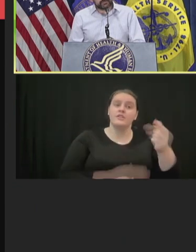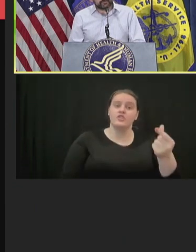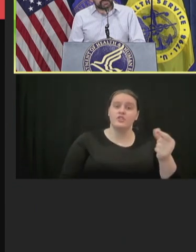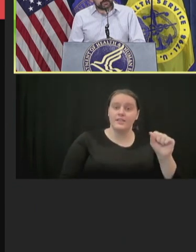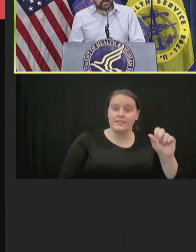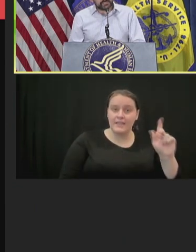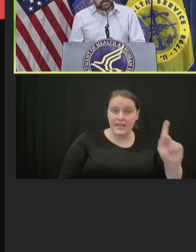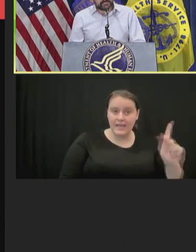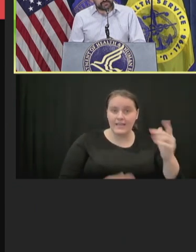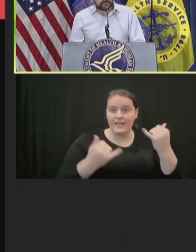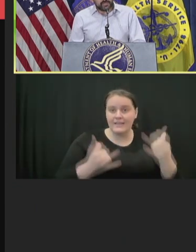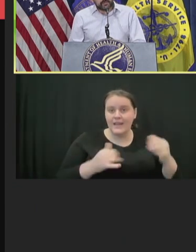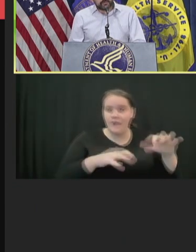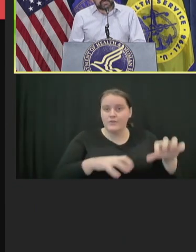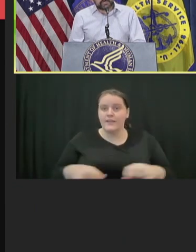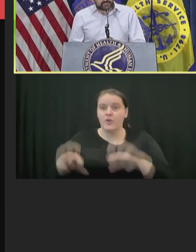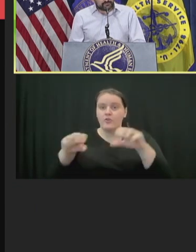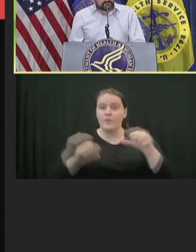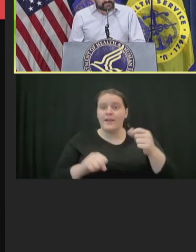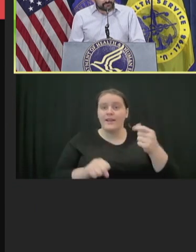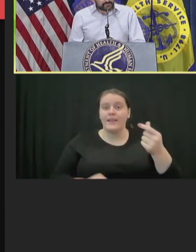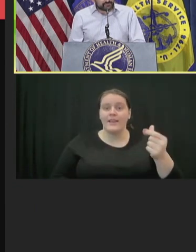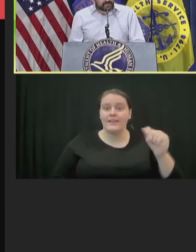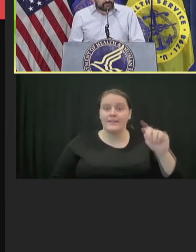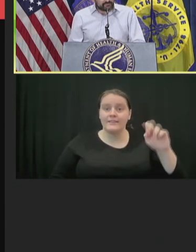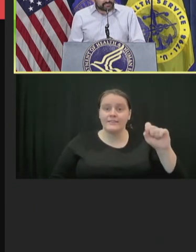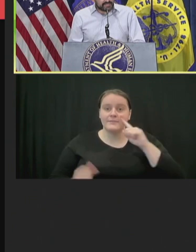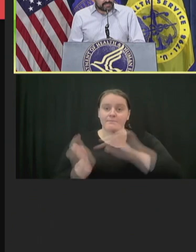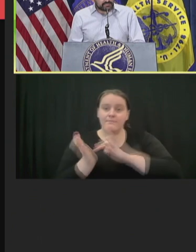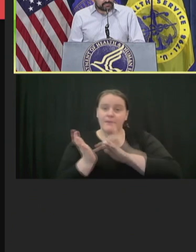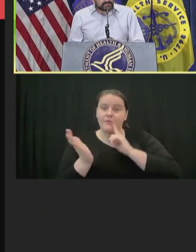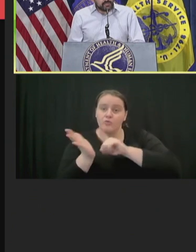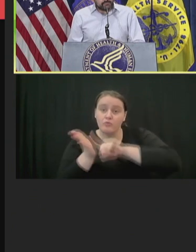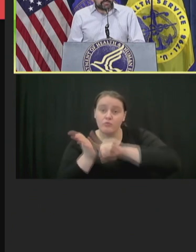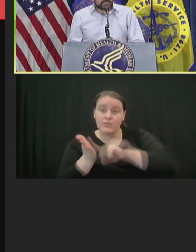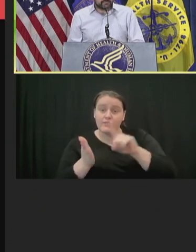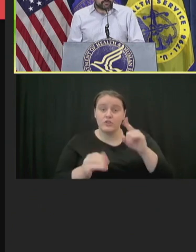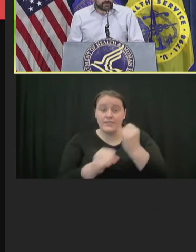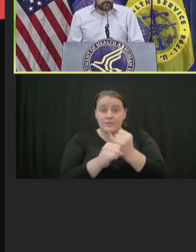Research Institute, which has started a phase 3 trial of this candidate meant to confirm a